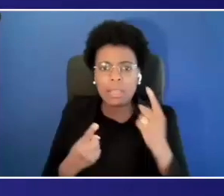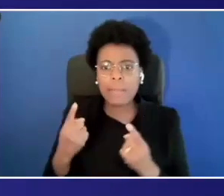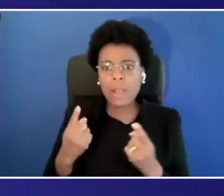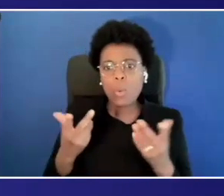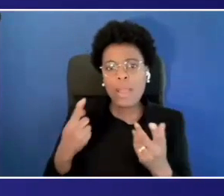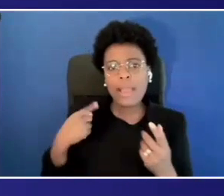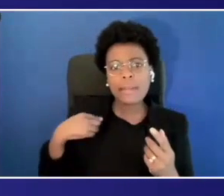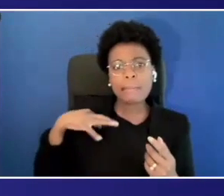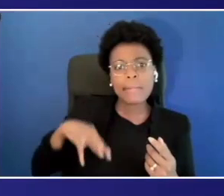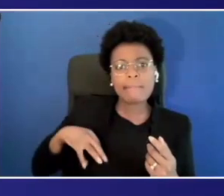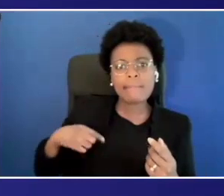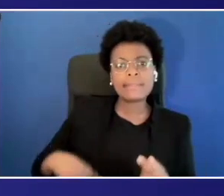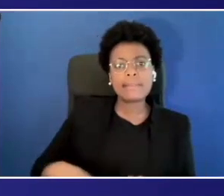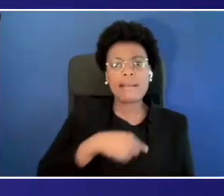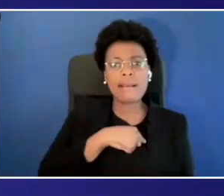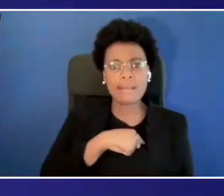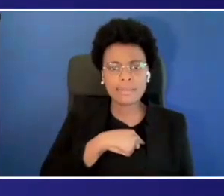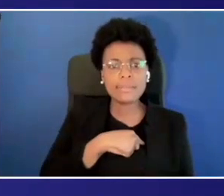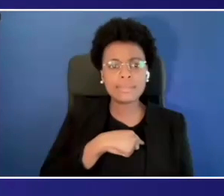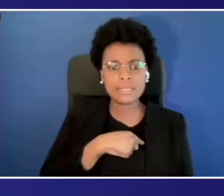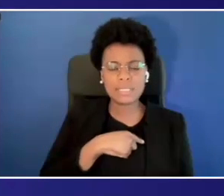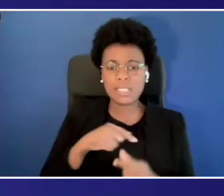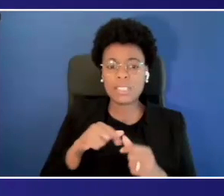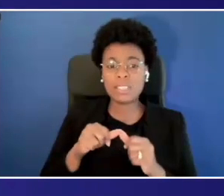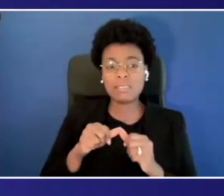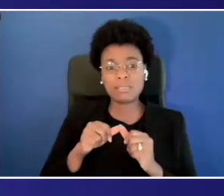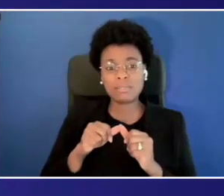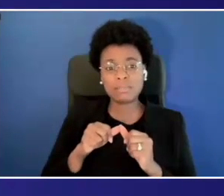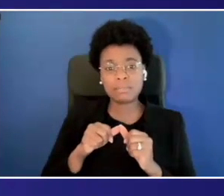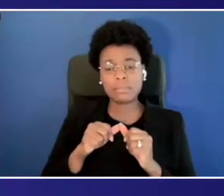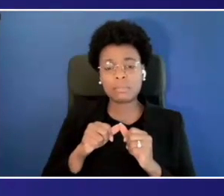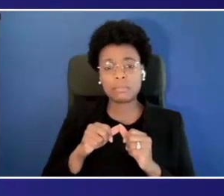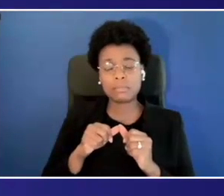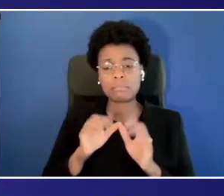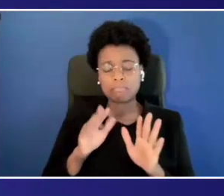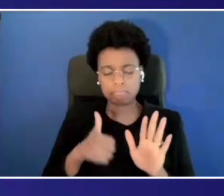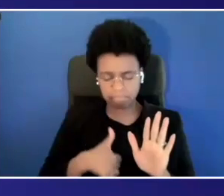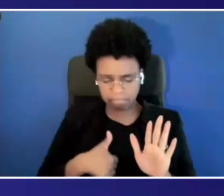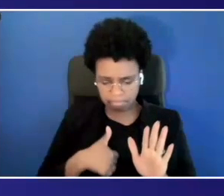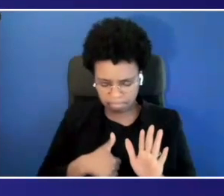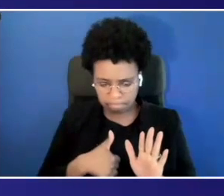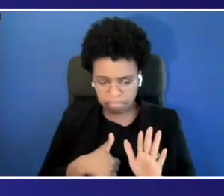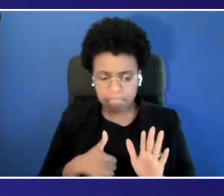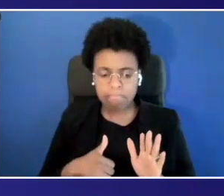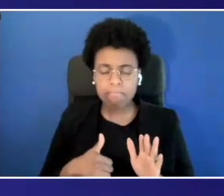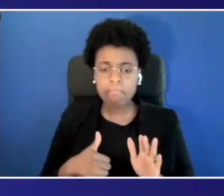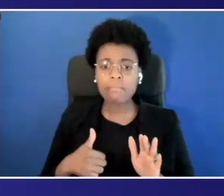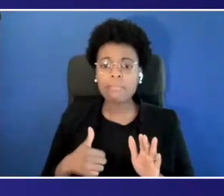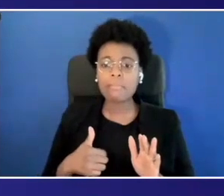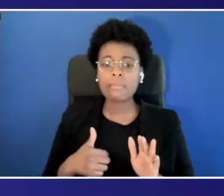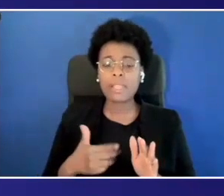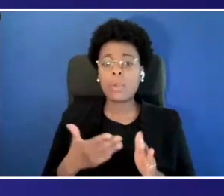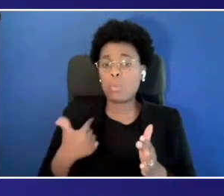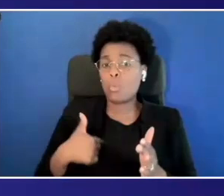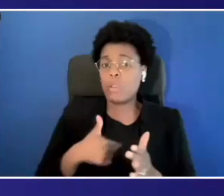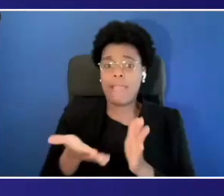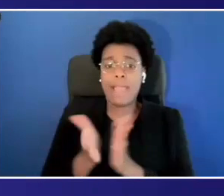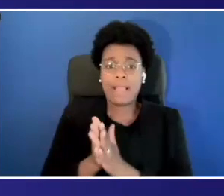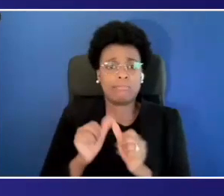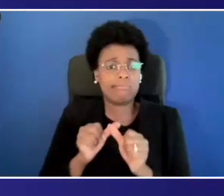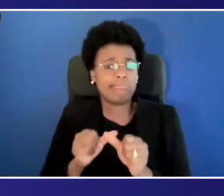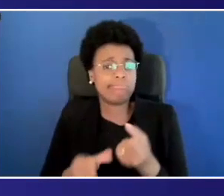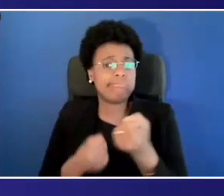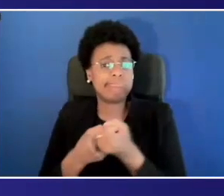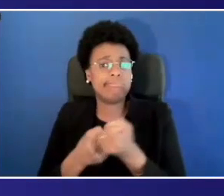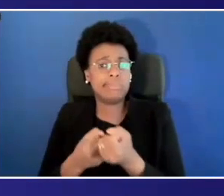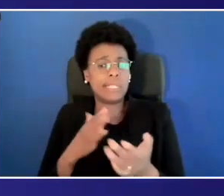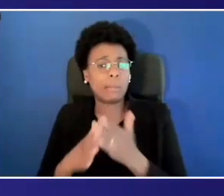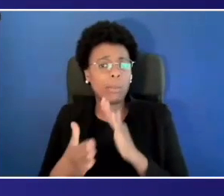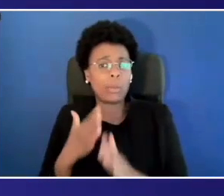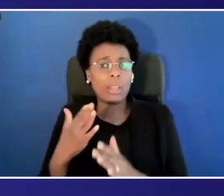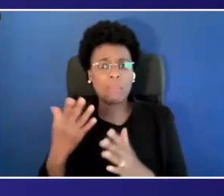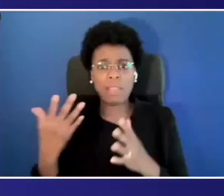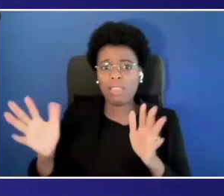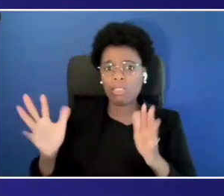And to and continue to benefit. Sorry, Penn allow us to continue to serve our communities. For the last 9 years, I've worked a thankless public job.